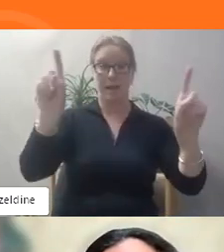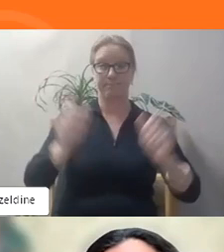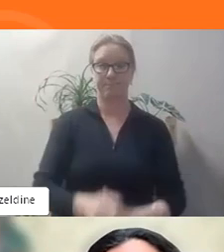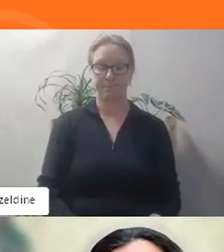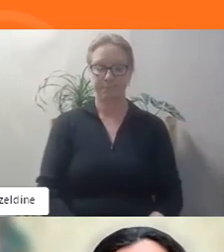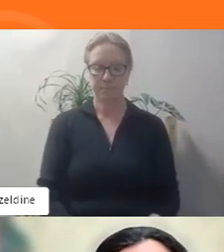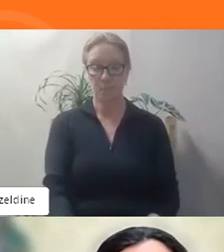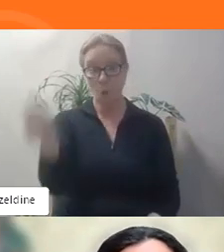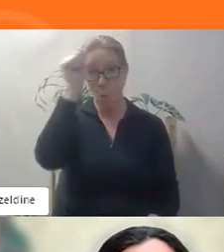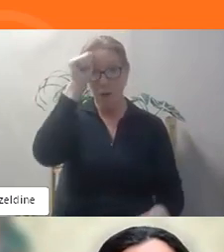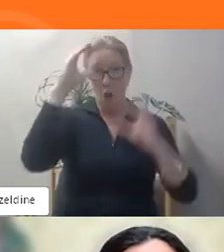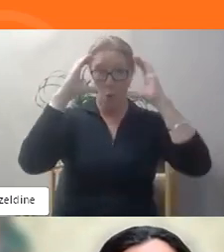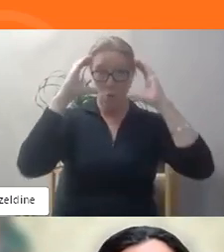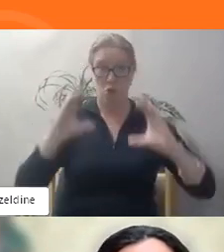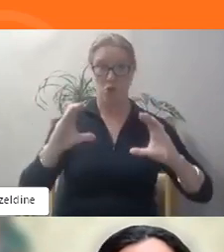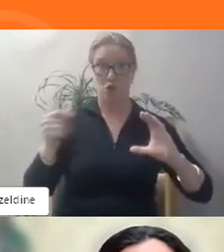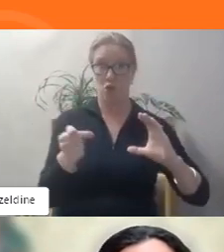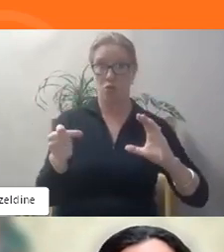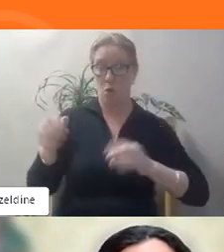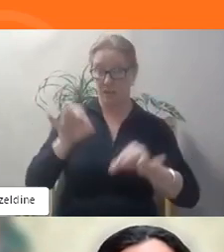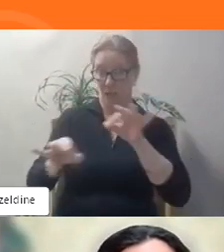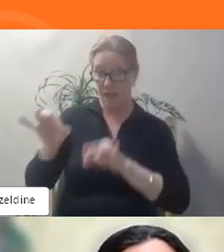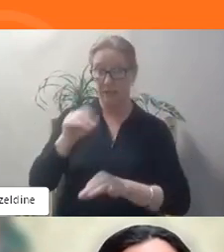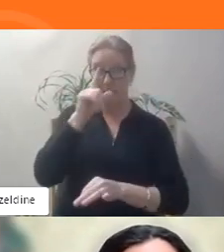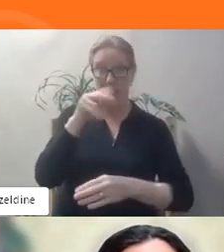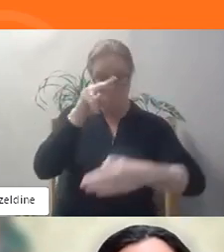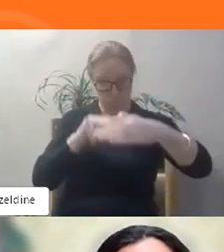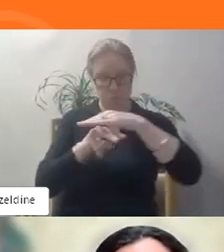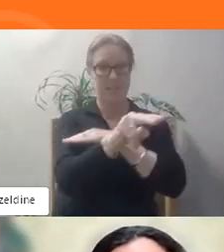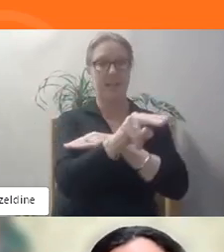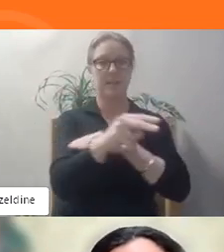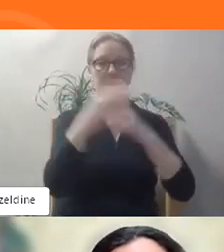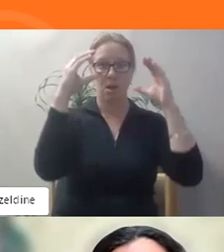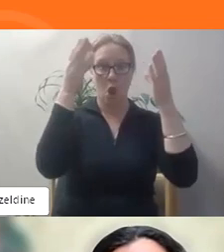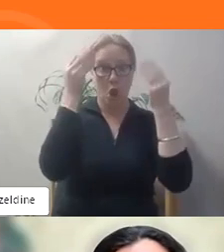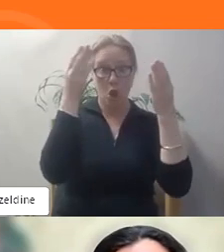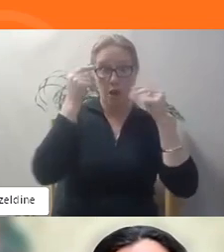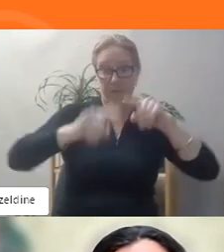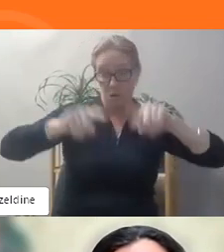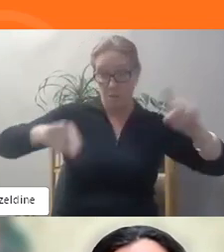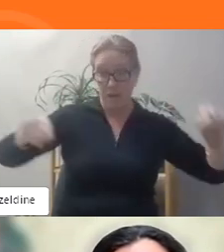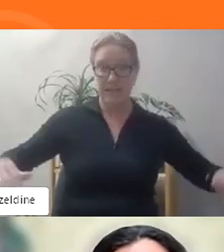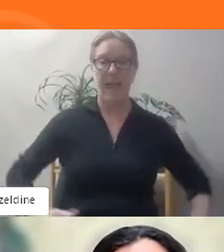know neuroscience can predict learner variability and also inequities